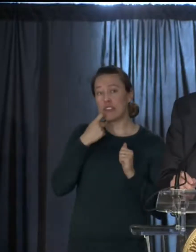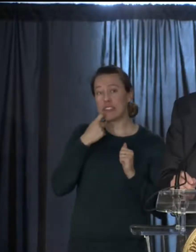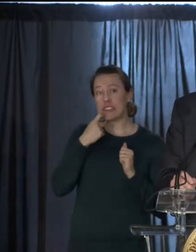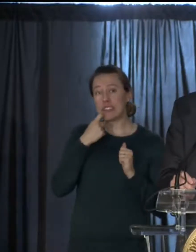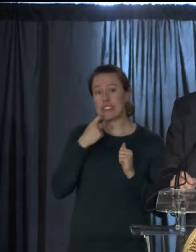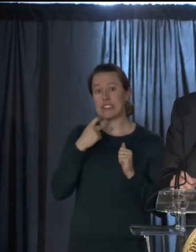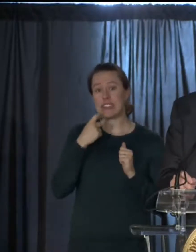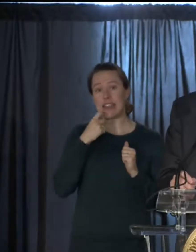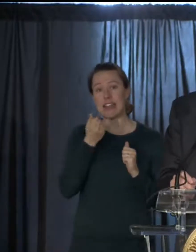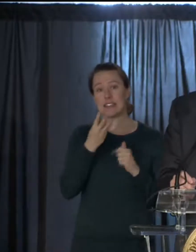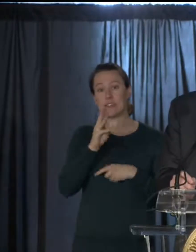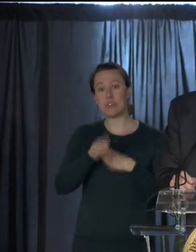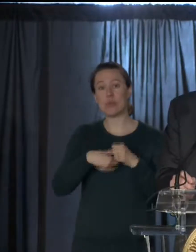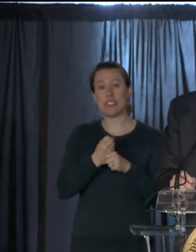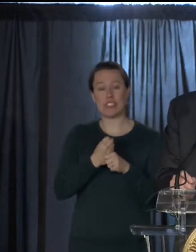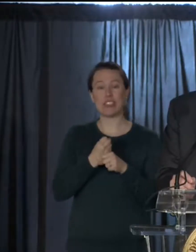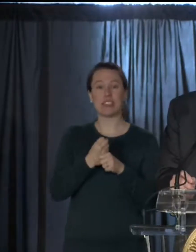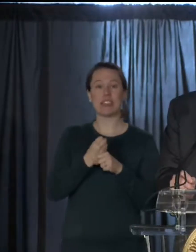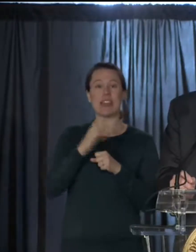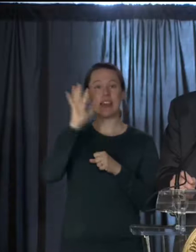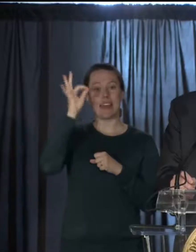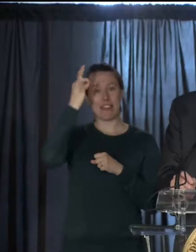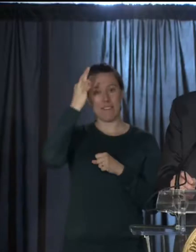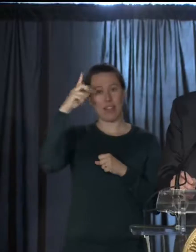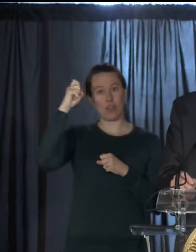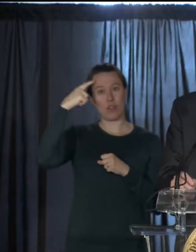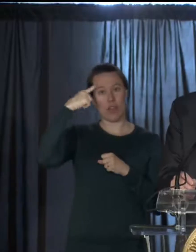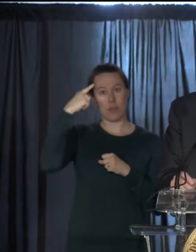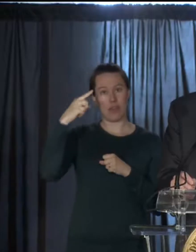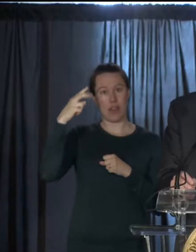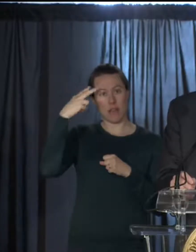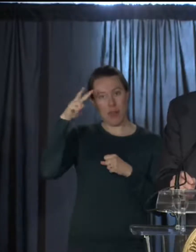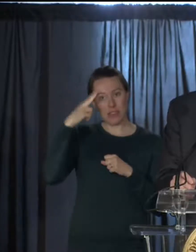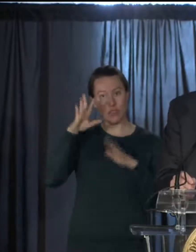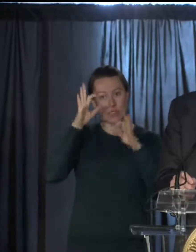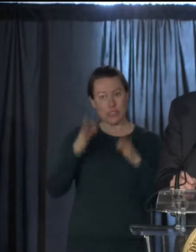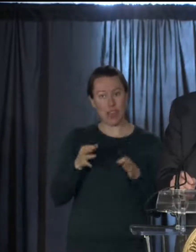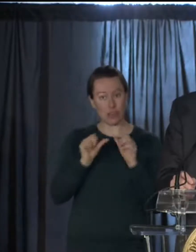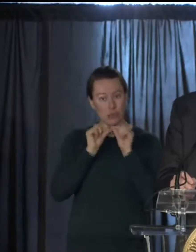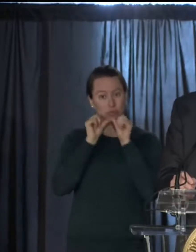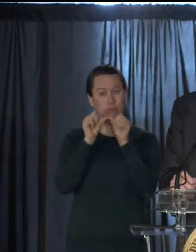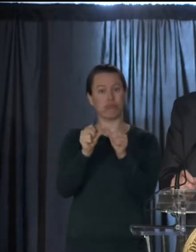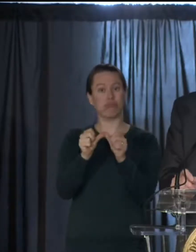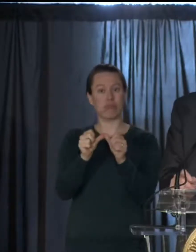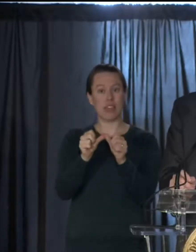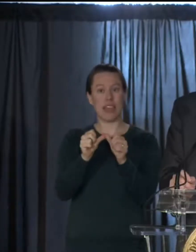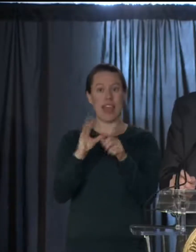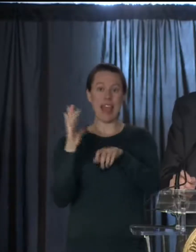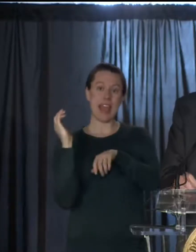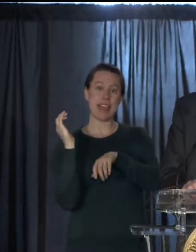LAST COUPLE OF YEARS, THE FEDERAL GOVERNMENT OF MEXICO DECIDED TO GO FURTHER AND GRANTED STATEHOOD TO THE FEDERAL